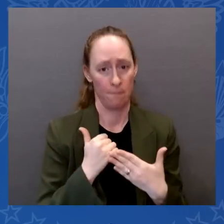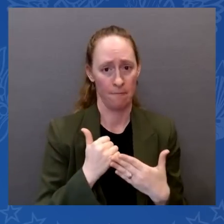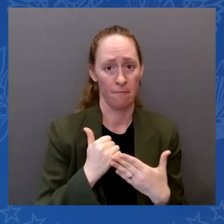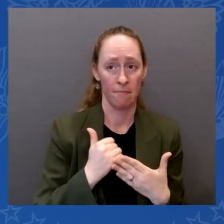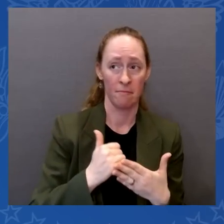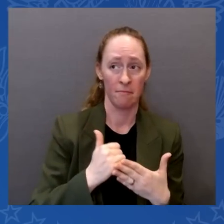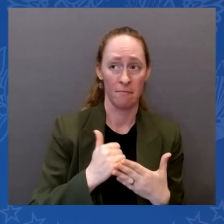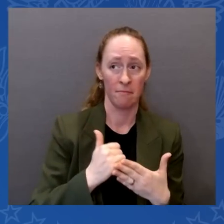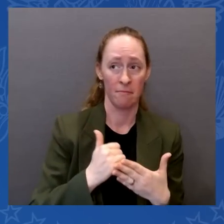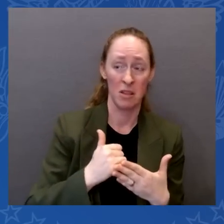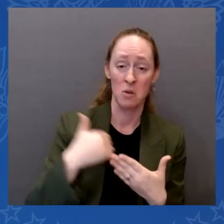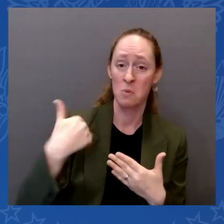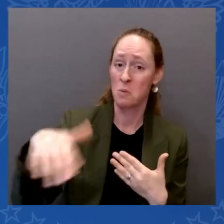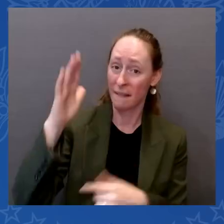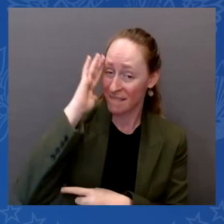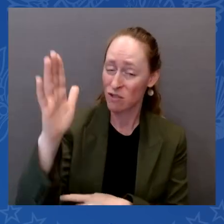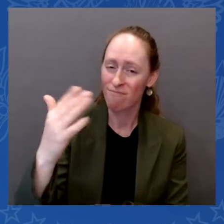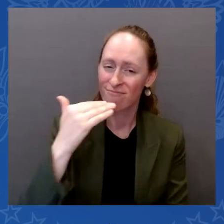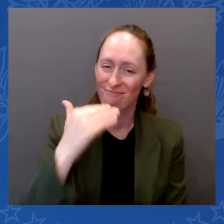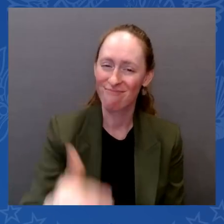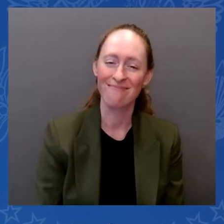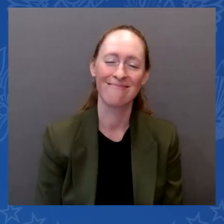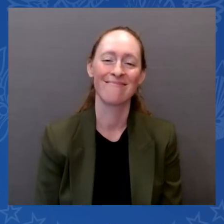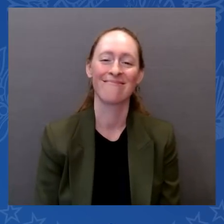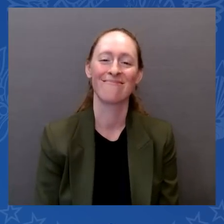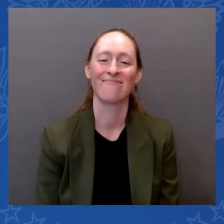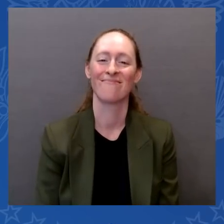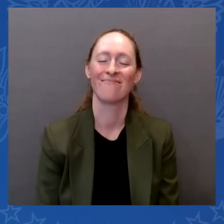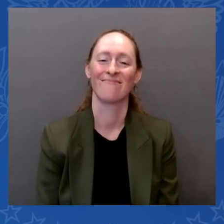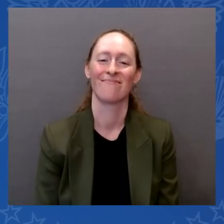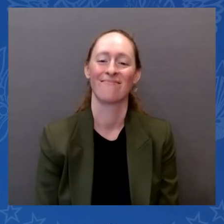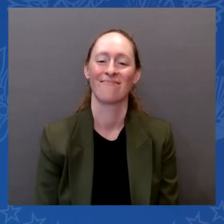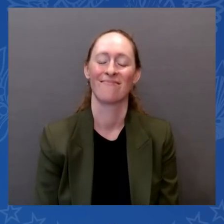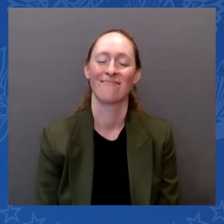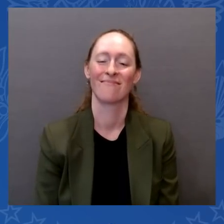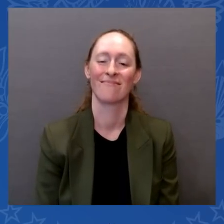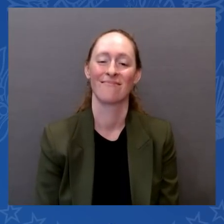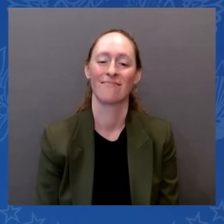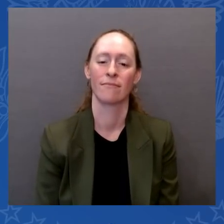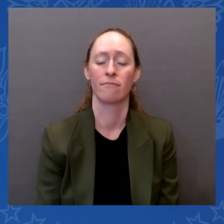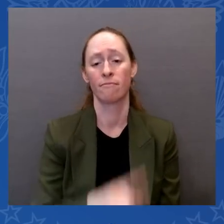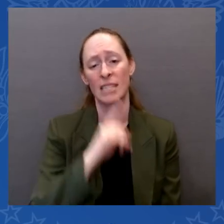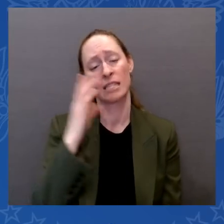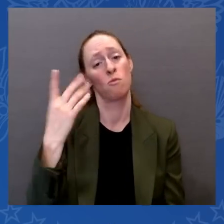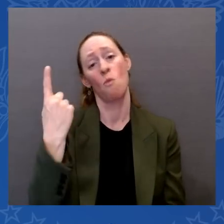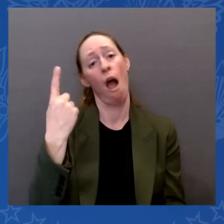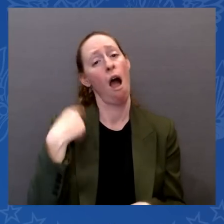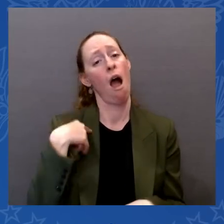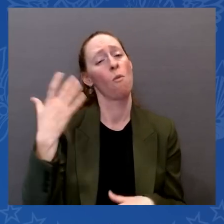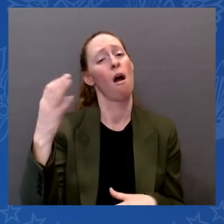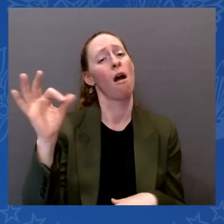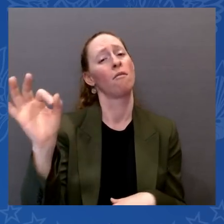that I talk about unions all the time is this young woman has been at an apprentice program for four years --